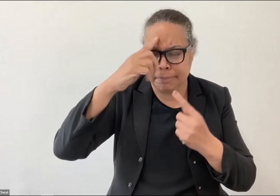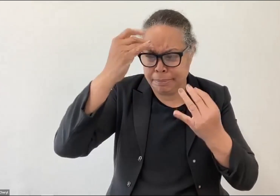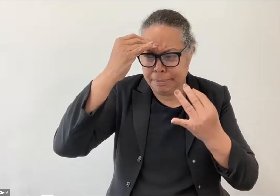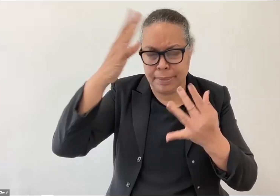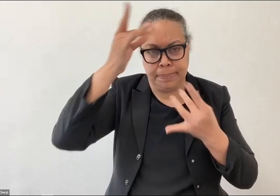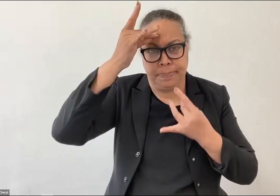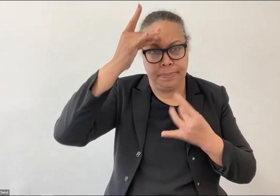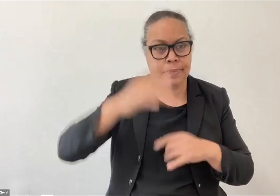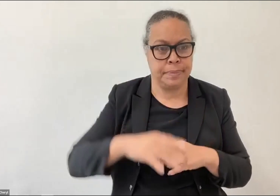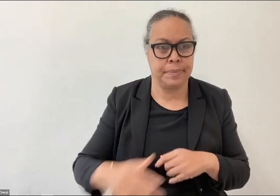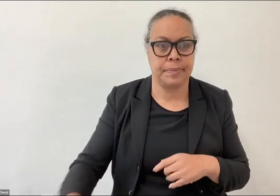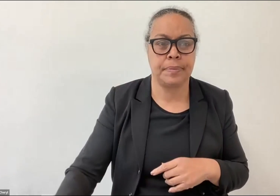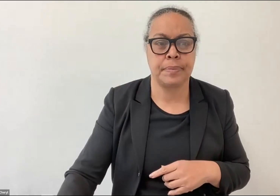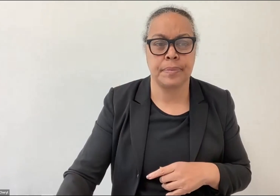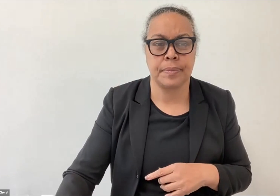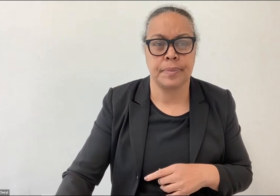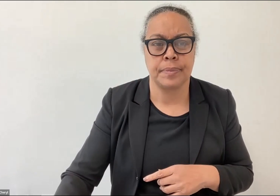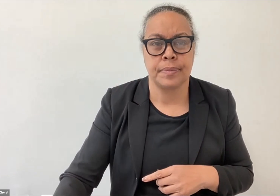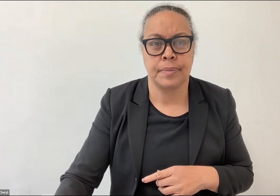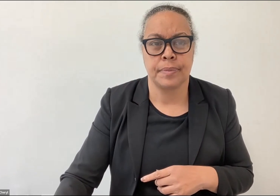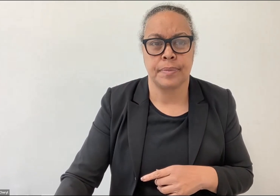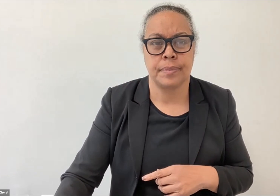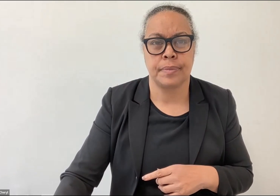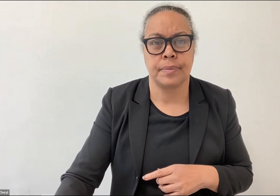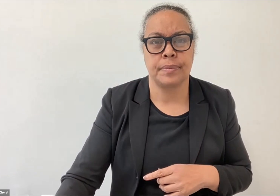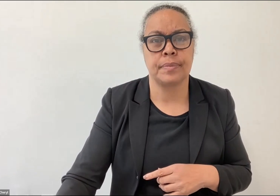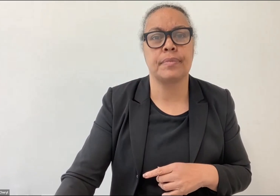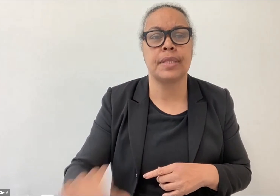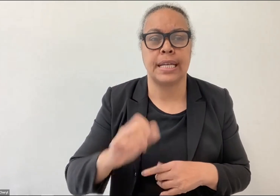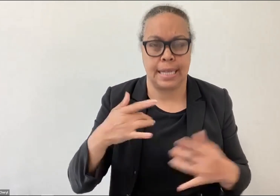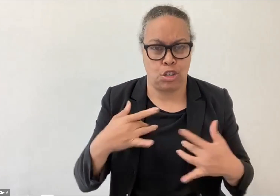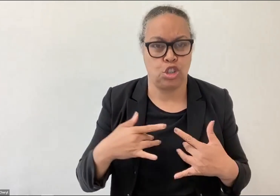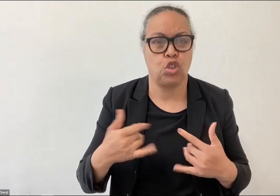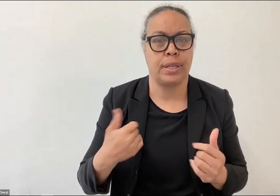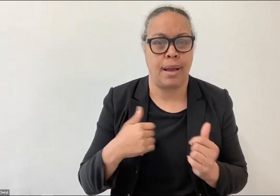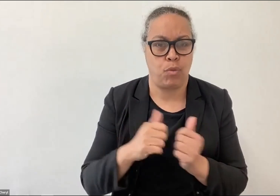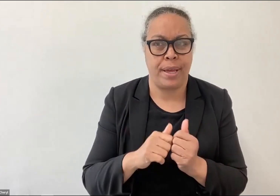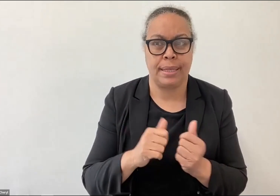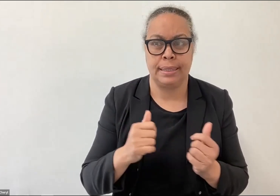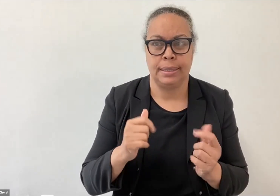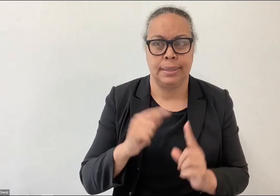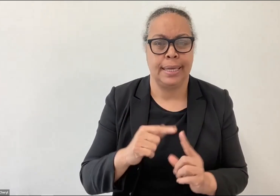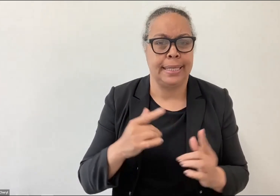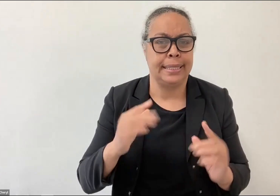Thinking another could concern that we had with regard to teacher needs and perspectives was.